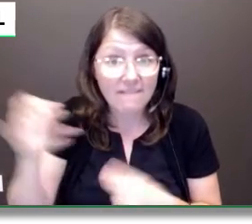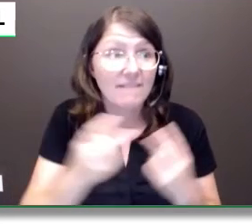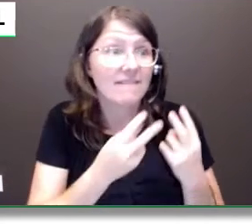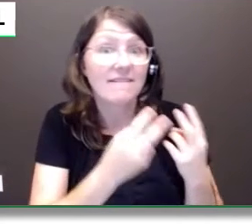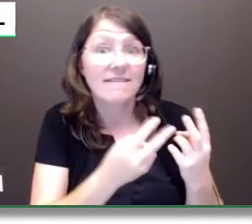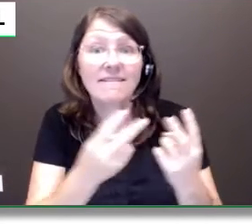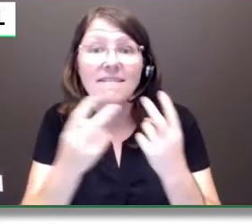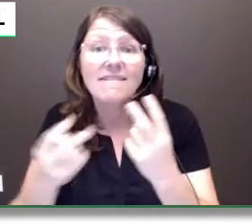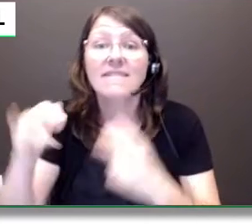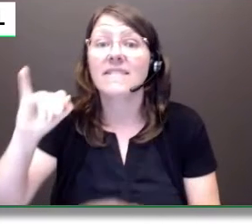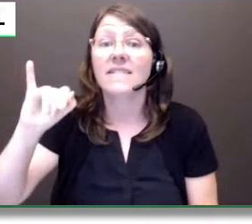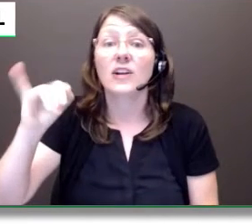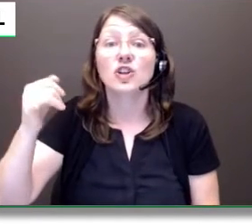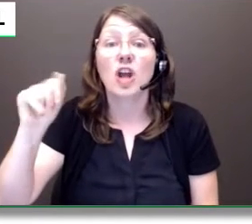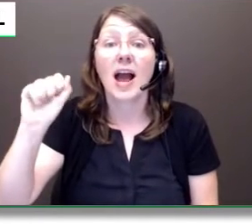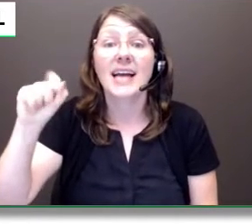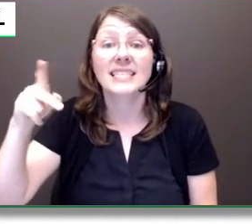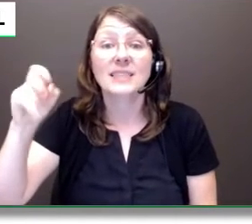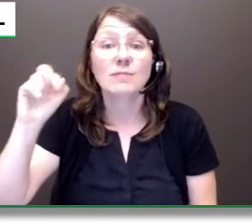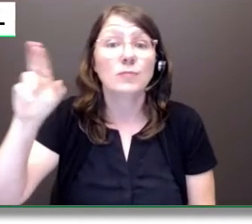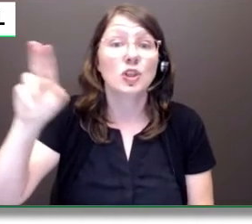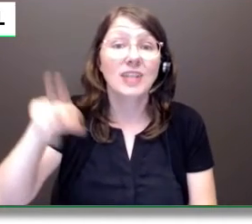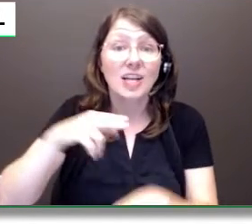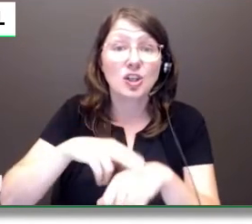And through the recent history we are